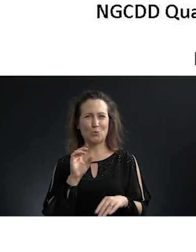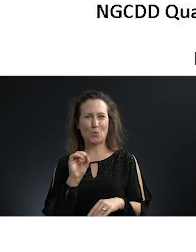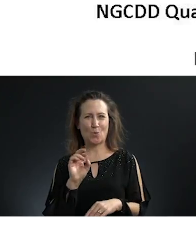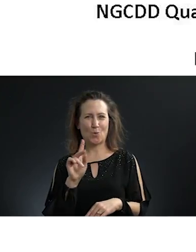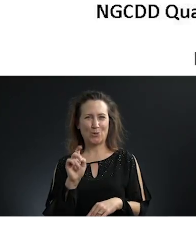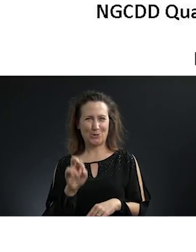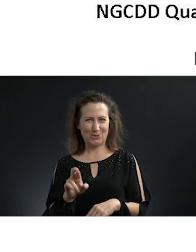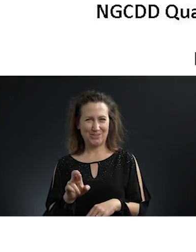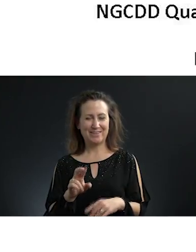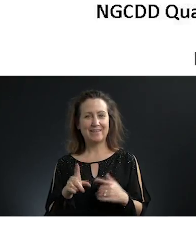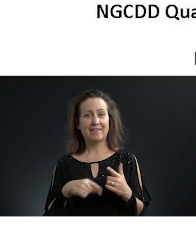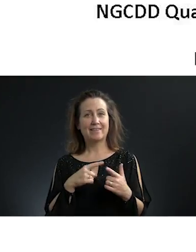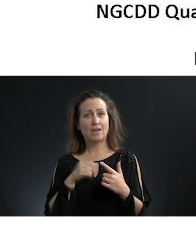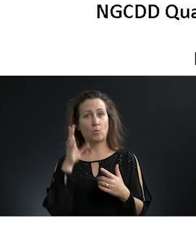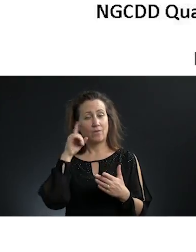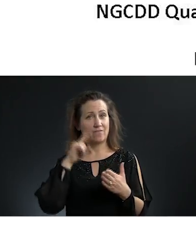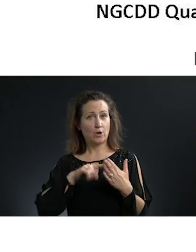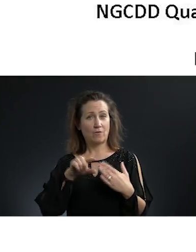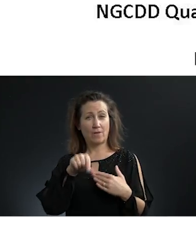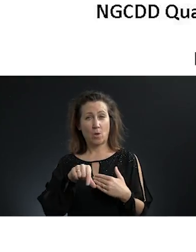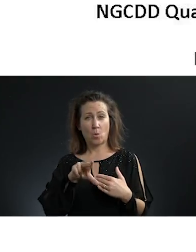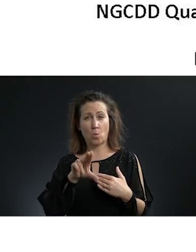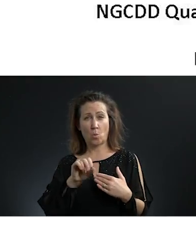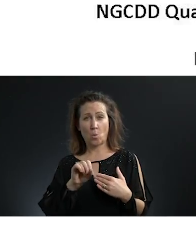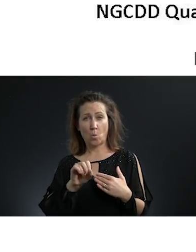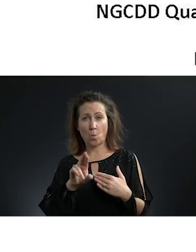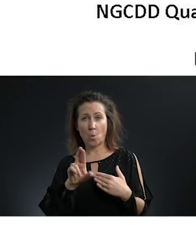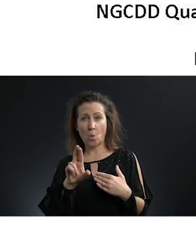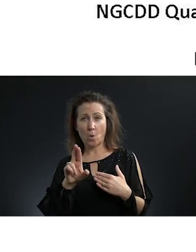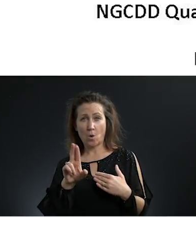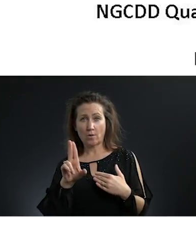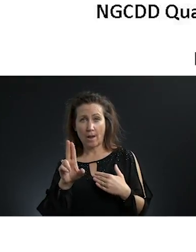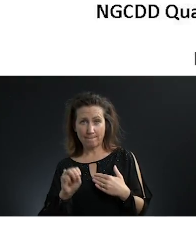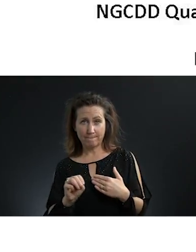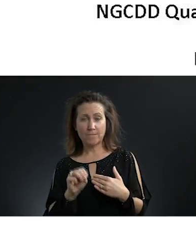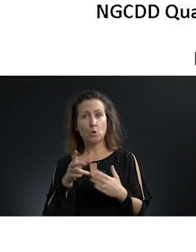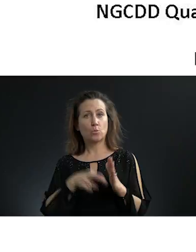Then we will be verifying the quorum review of the public comment policy